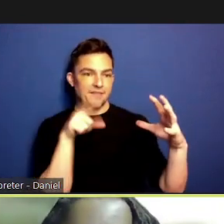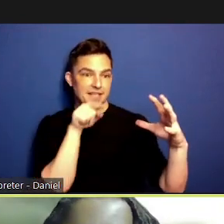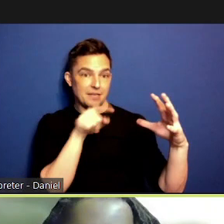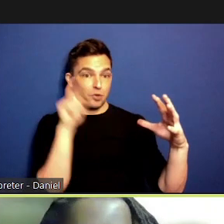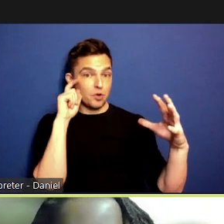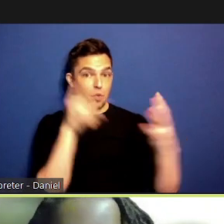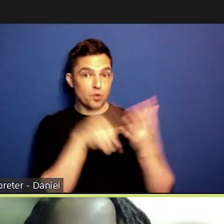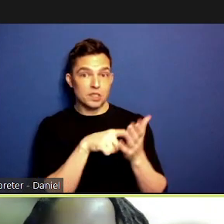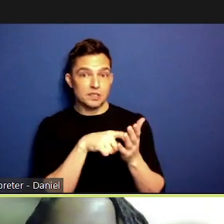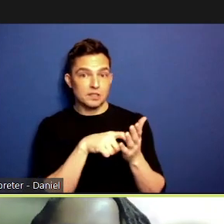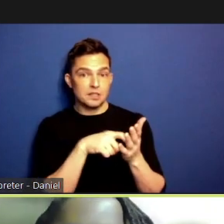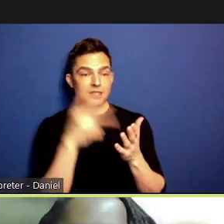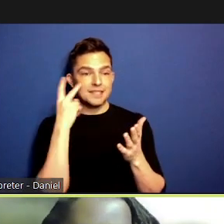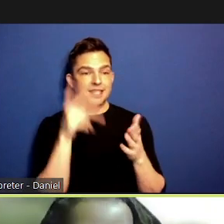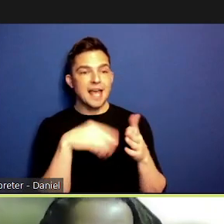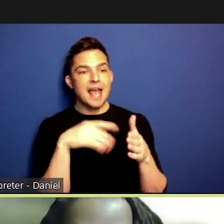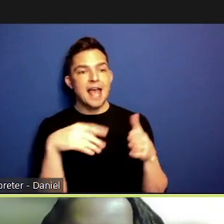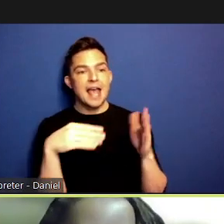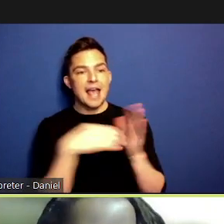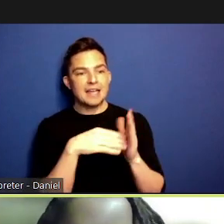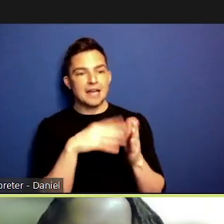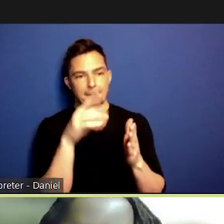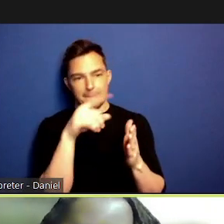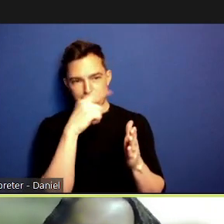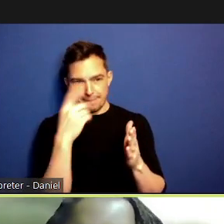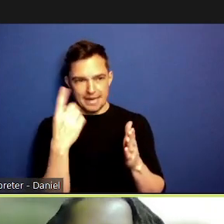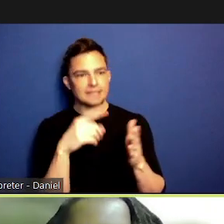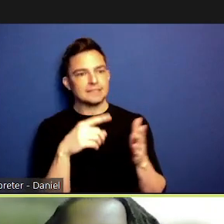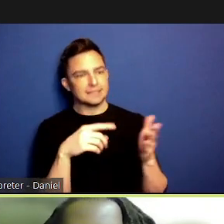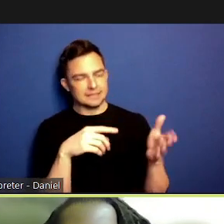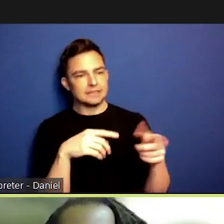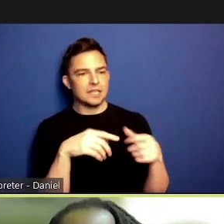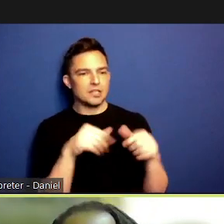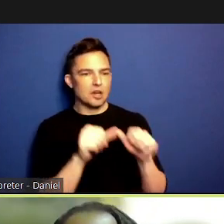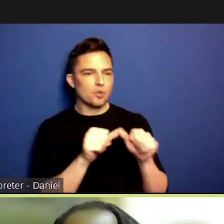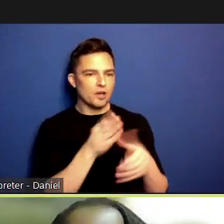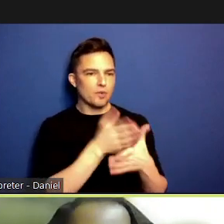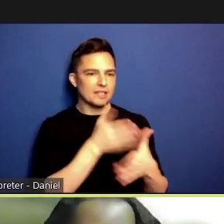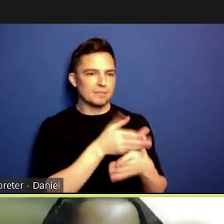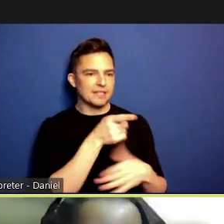anti-blackness in that and harassment ongoing that he was experiencing. And he would react